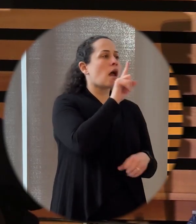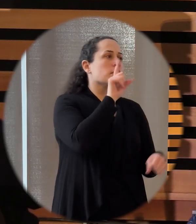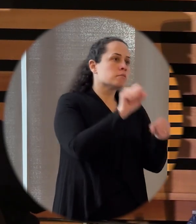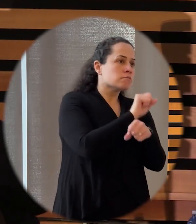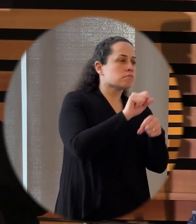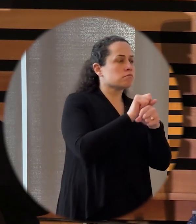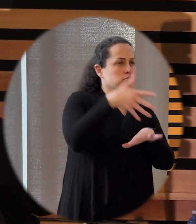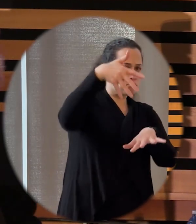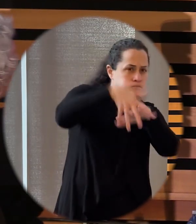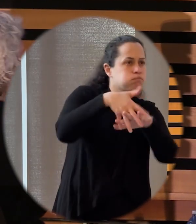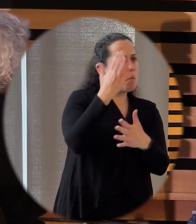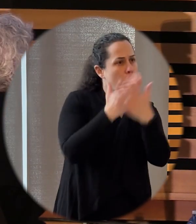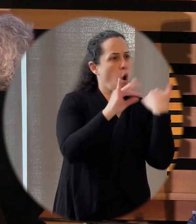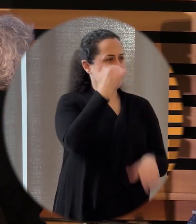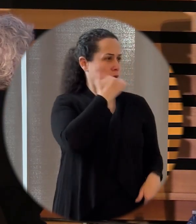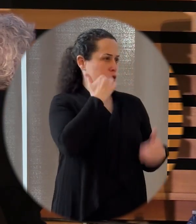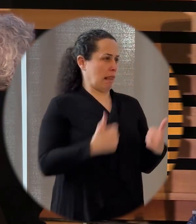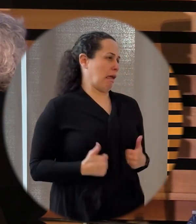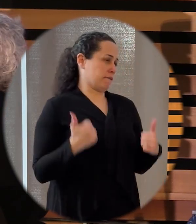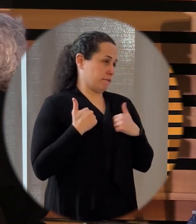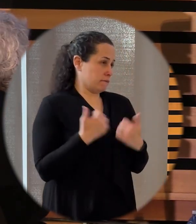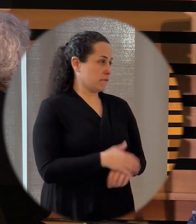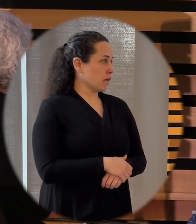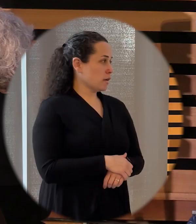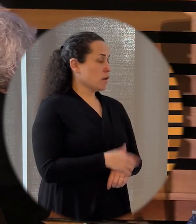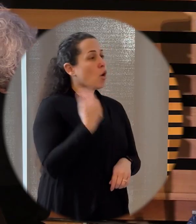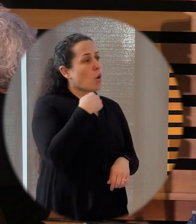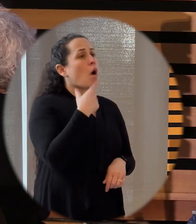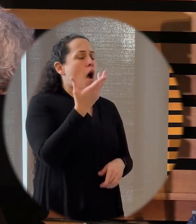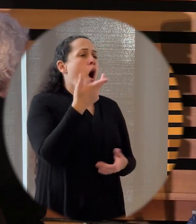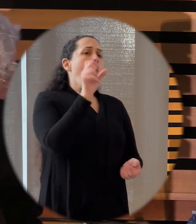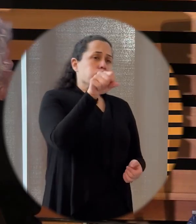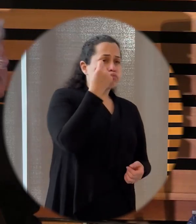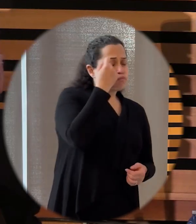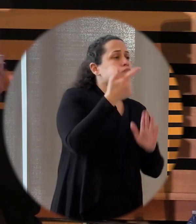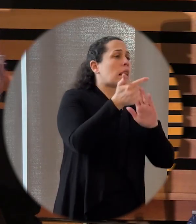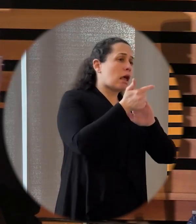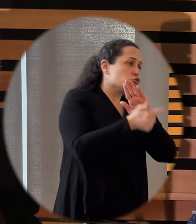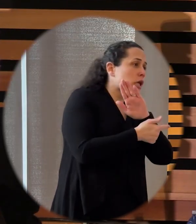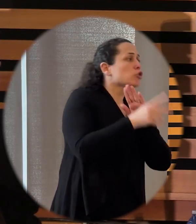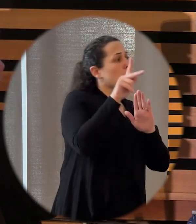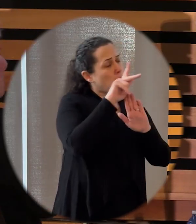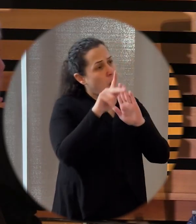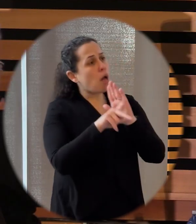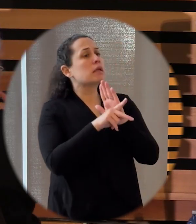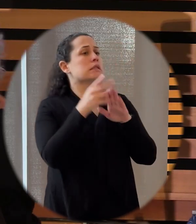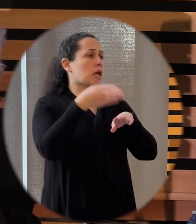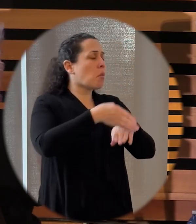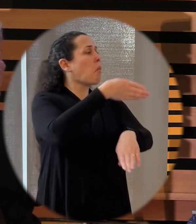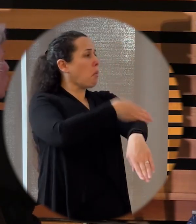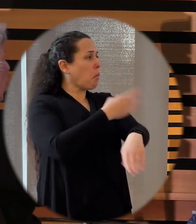in everyday life. And we've heard that we've made important legislative and policy advances,